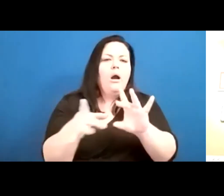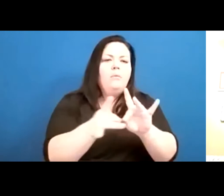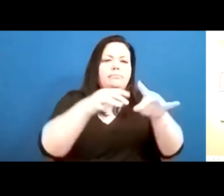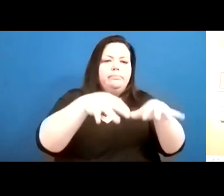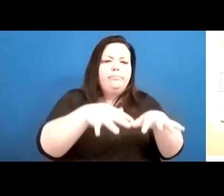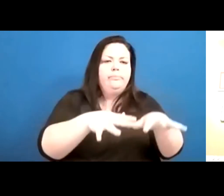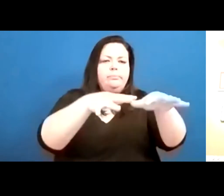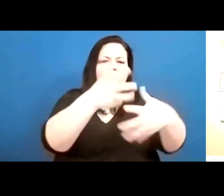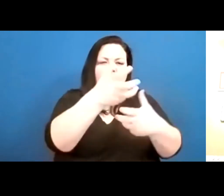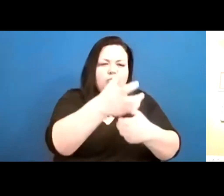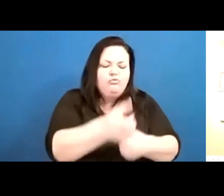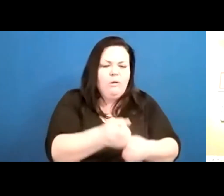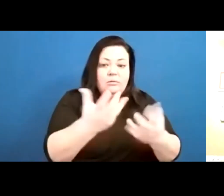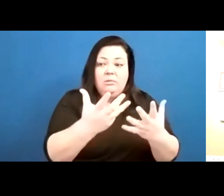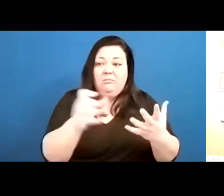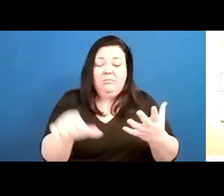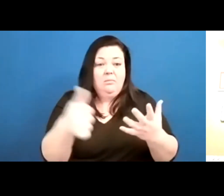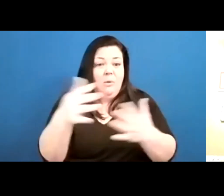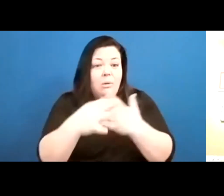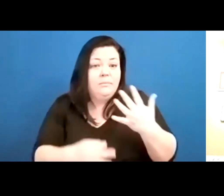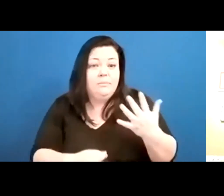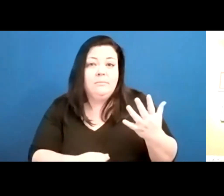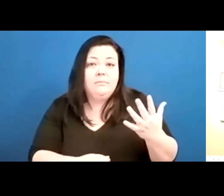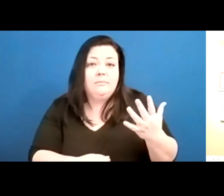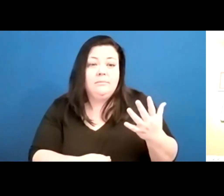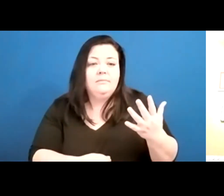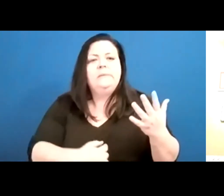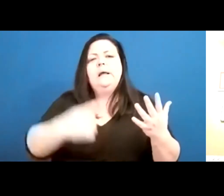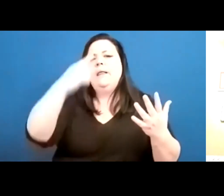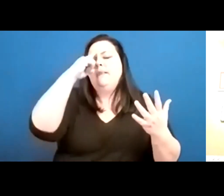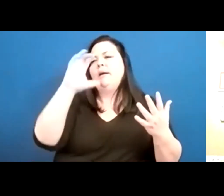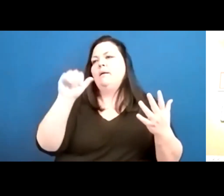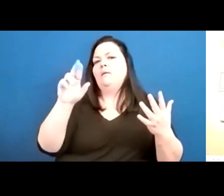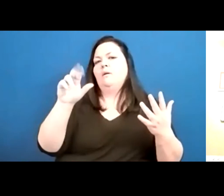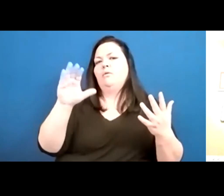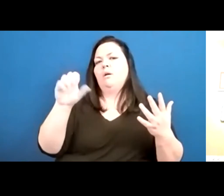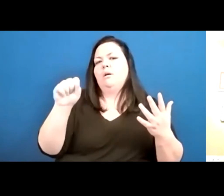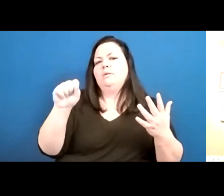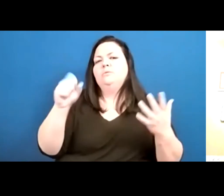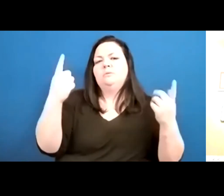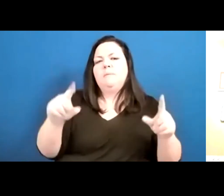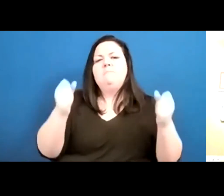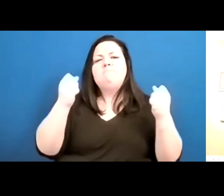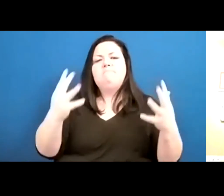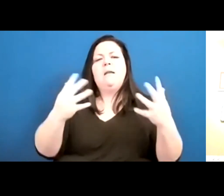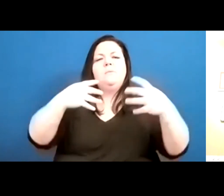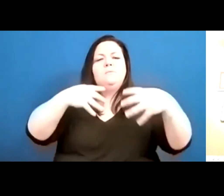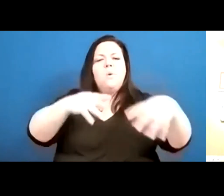and what is the alternative?–/ I think of Caracas, where/ a multitude marches towards/ the government palace/